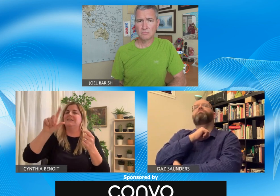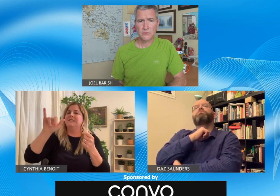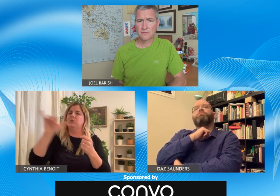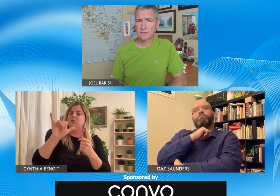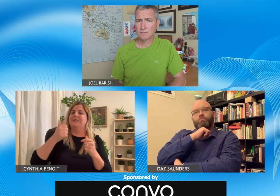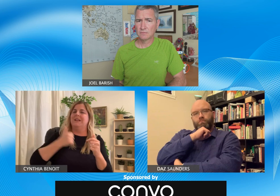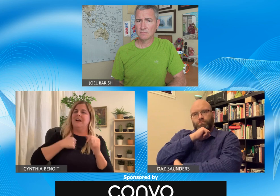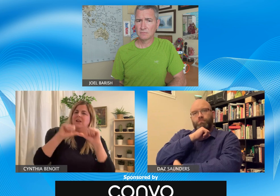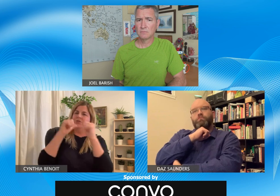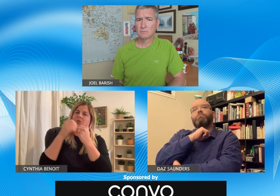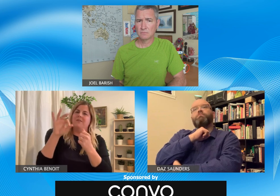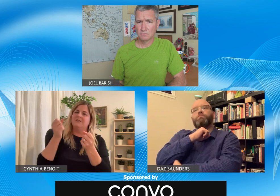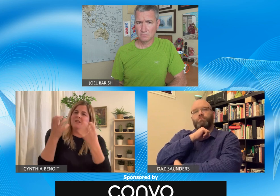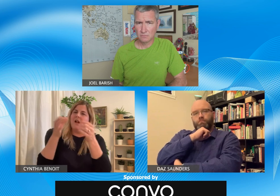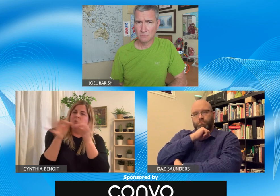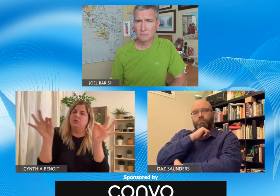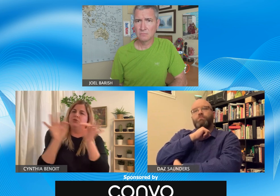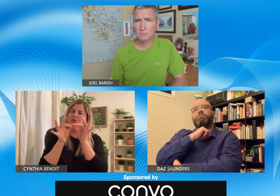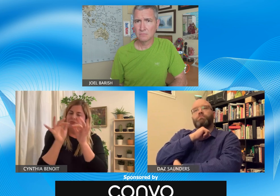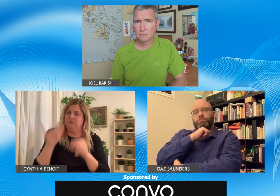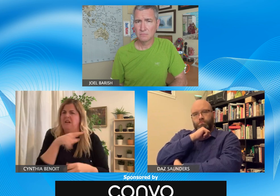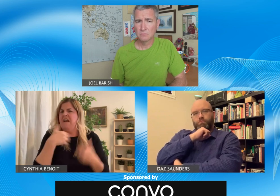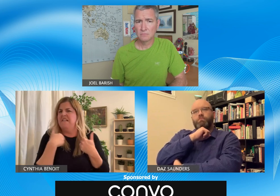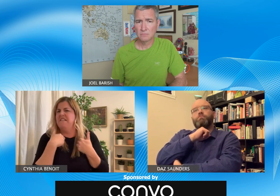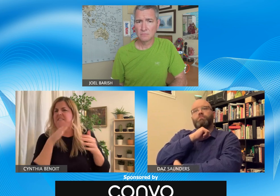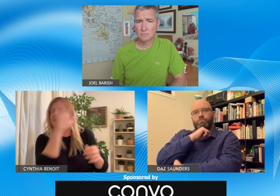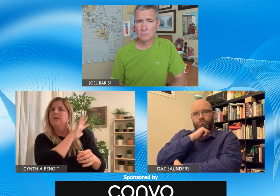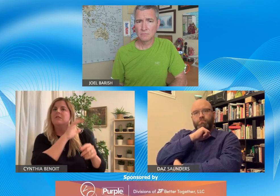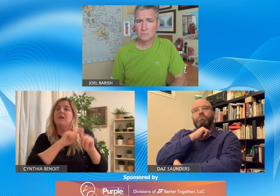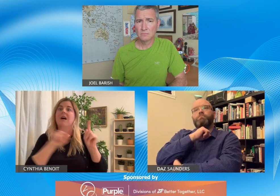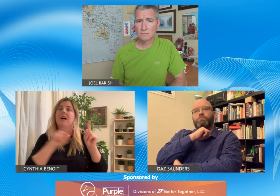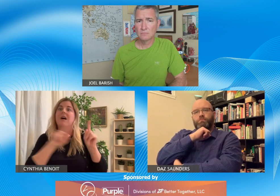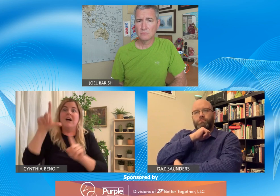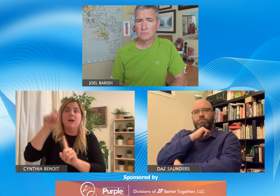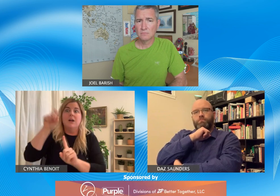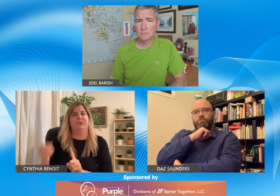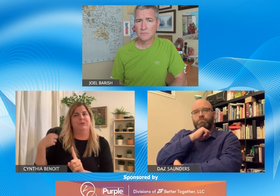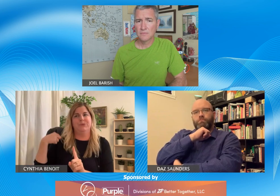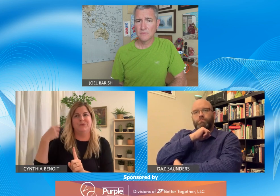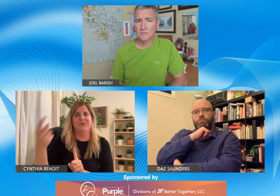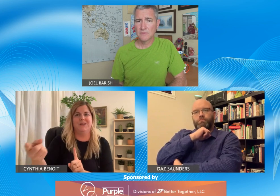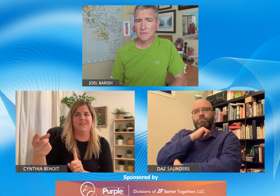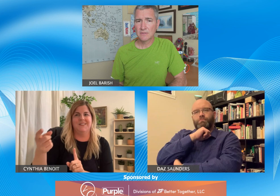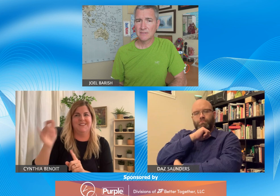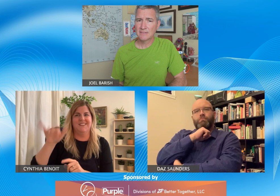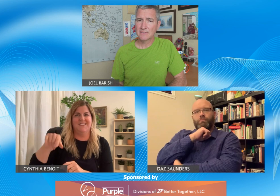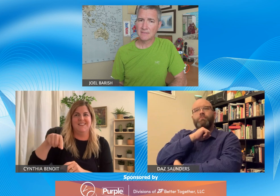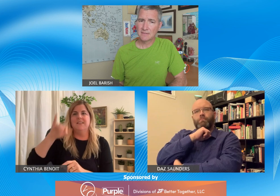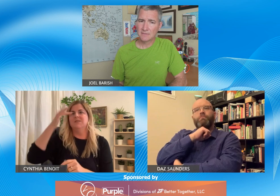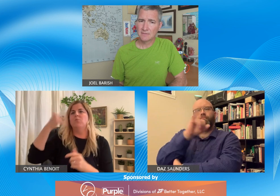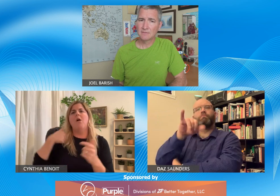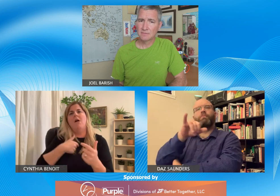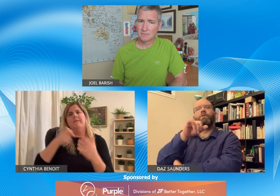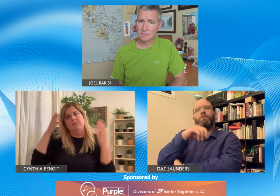CASLI, Canada Association of Sign Language Interpreters, also have their own. However, it’s not yet the case for LSQ. There is still none. That is precisely why we are